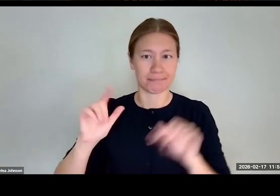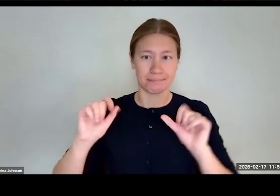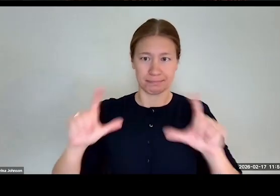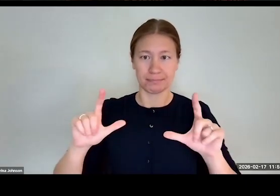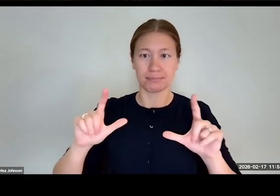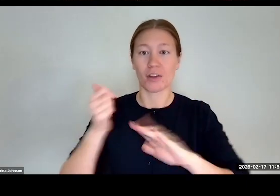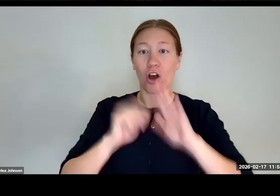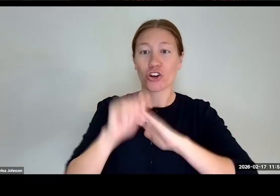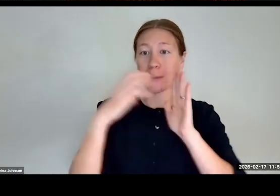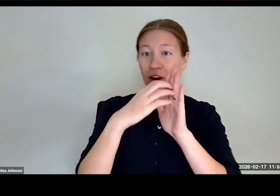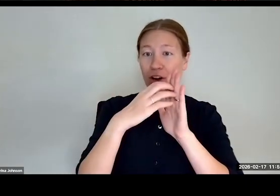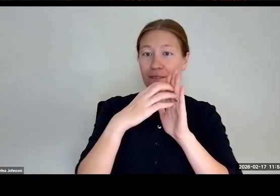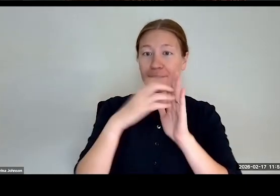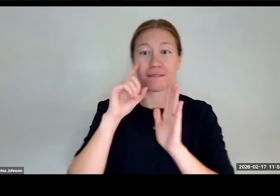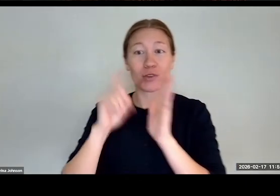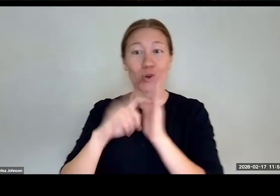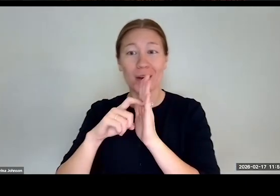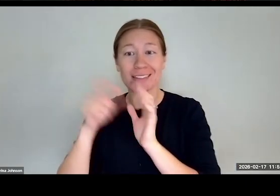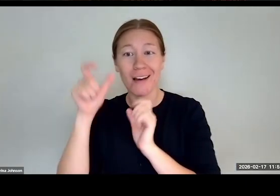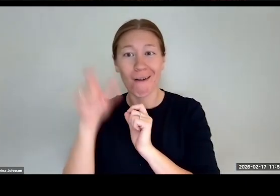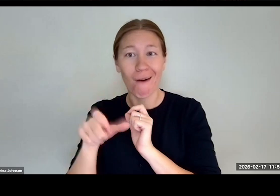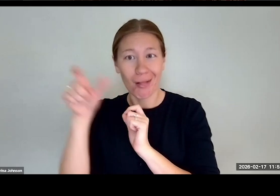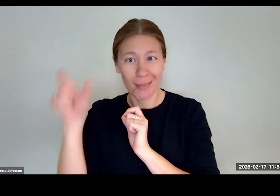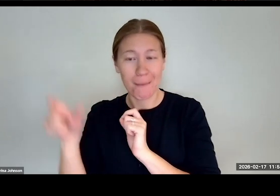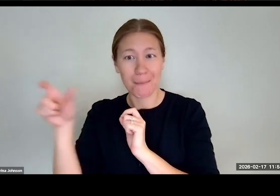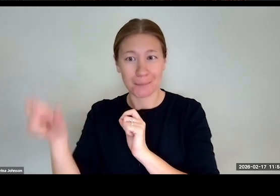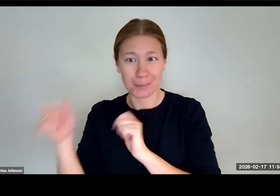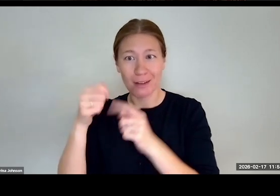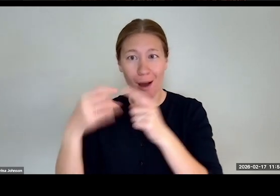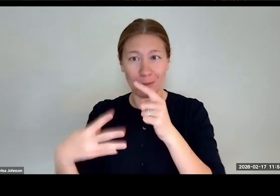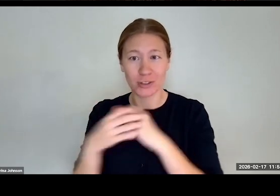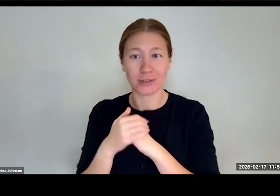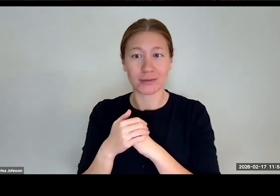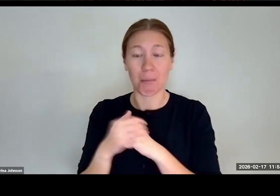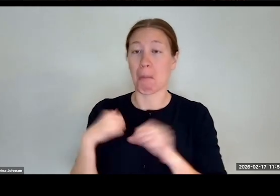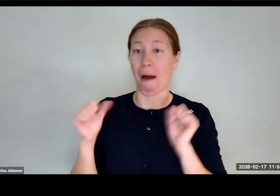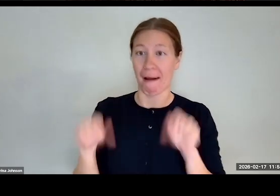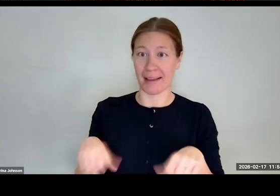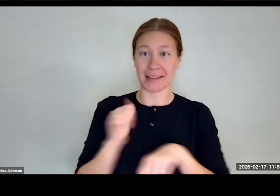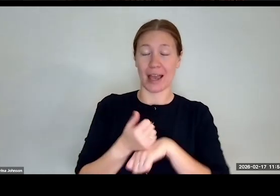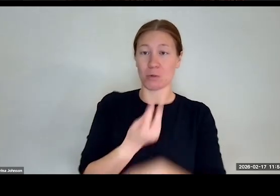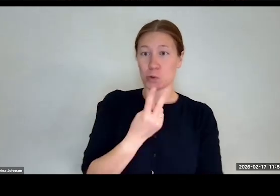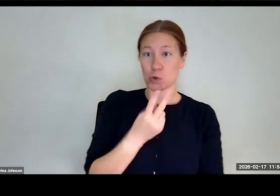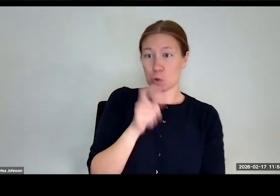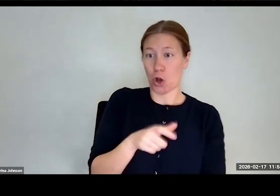And there is a columns dropdown menu. If I open this up, I can define two columns for this text box